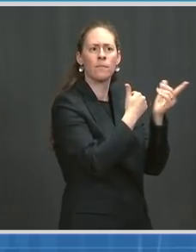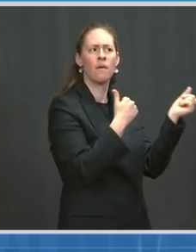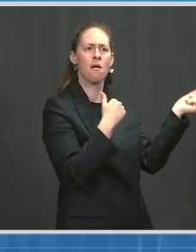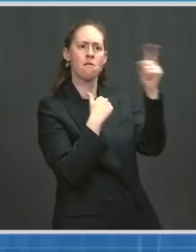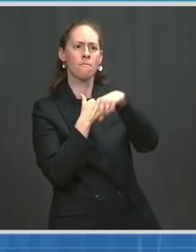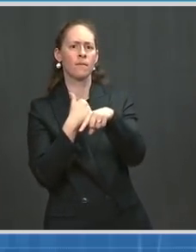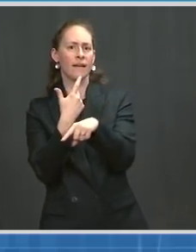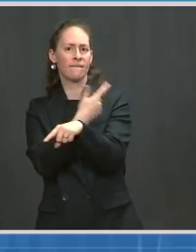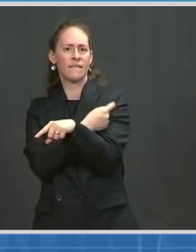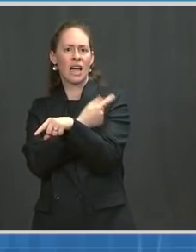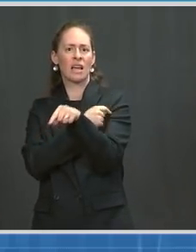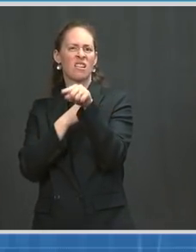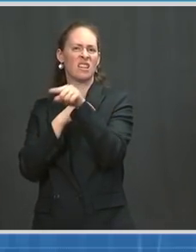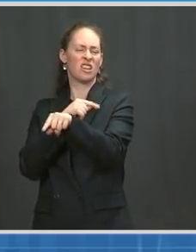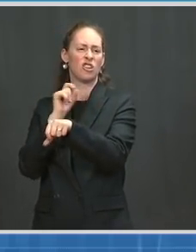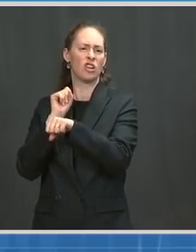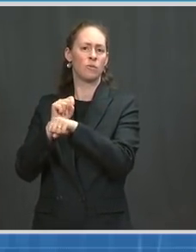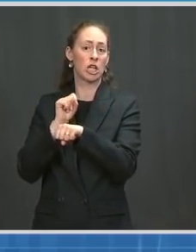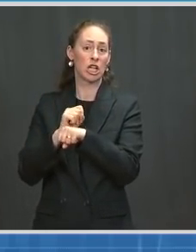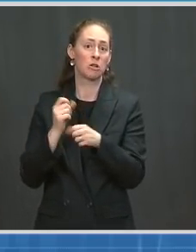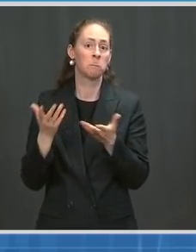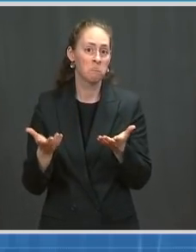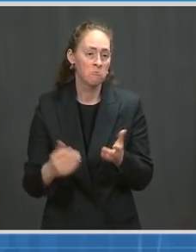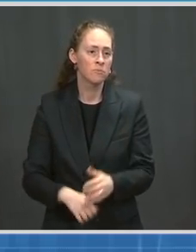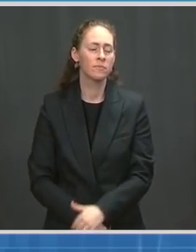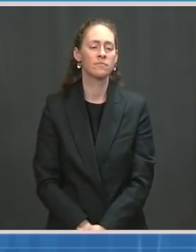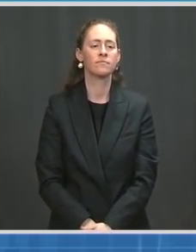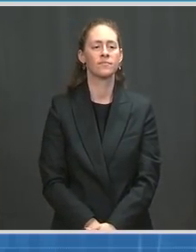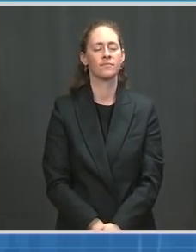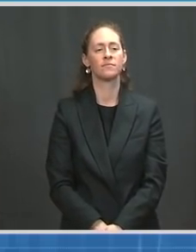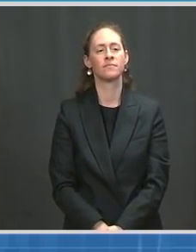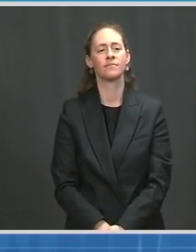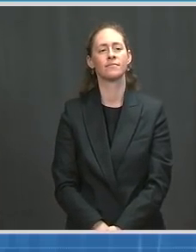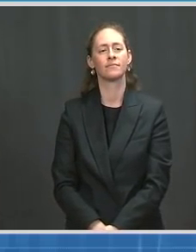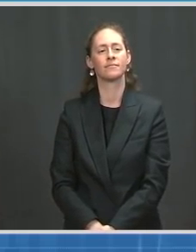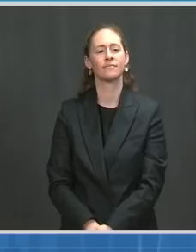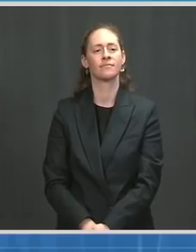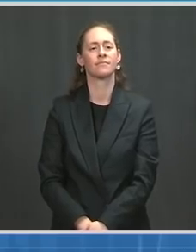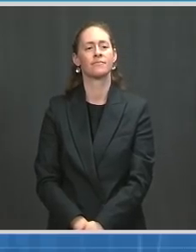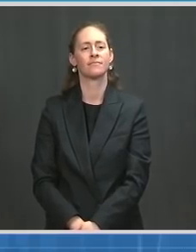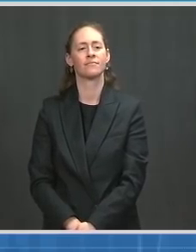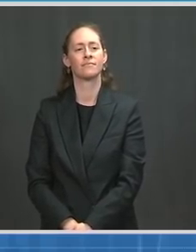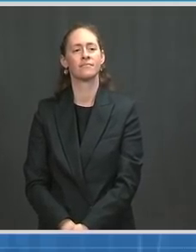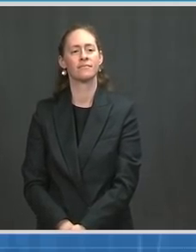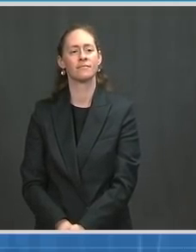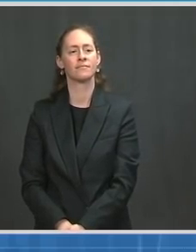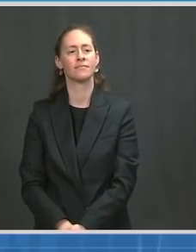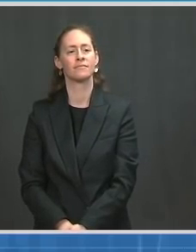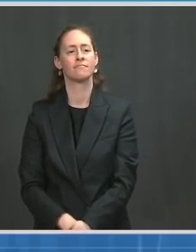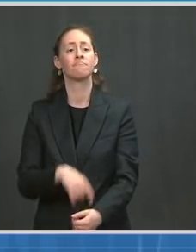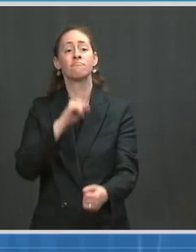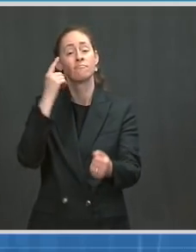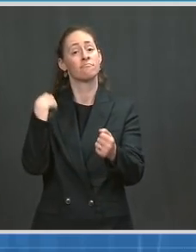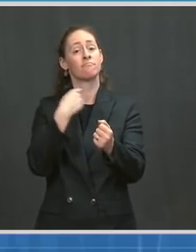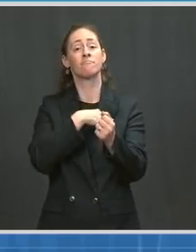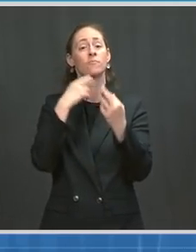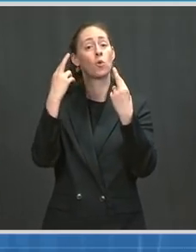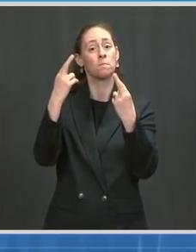at some point where we are helping to match up employers who have lots of employees on their sites with people who provide those services,